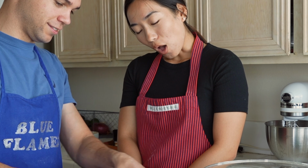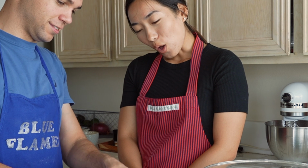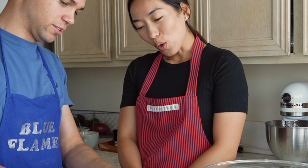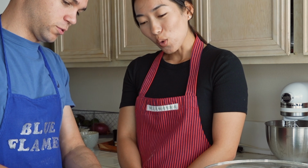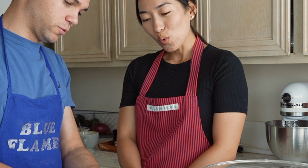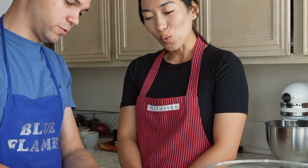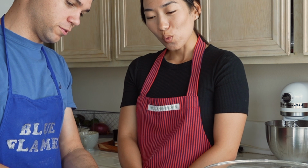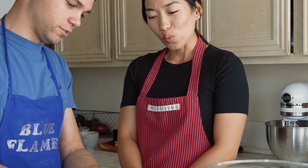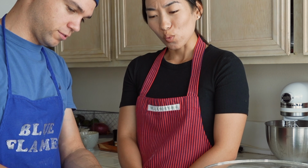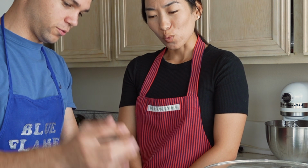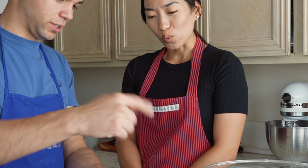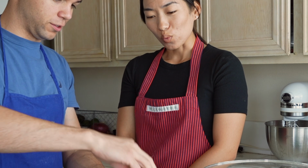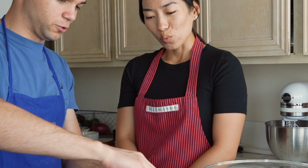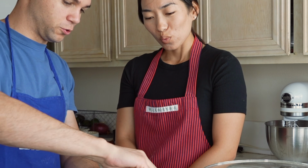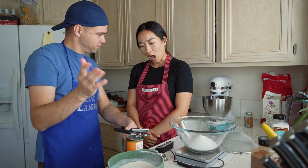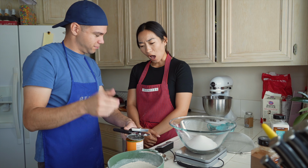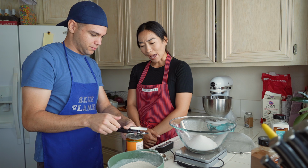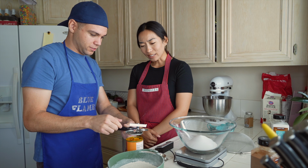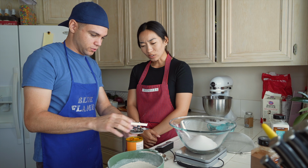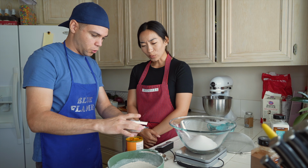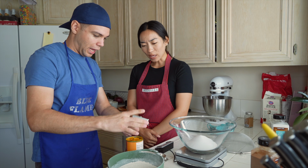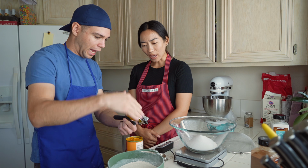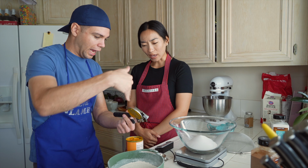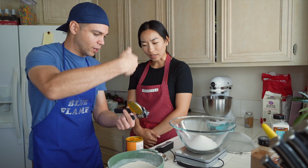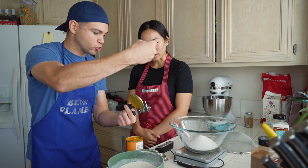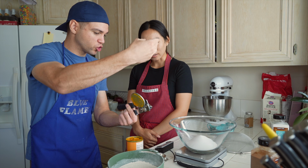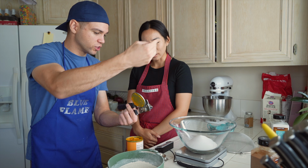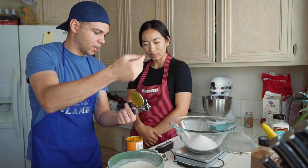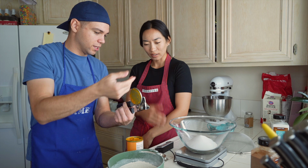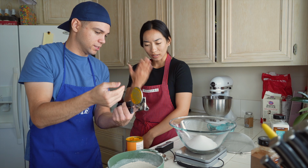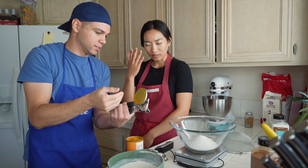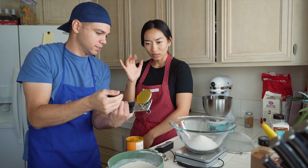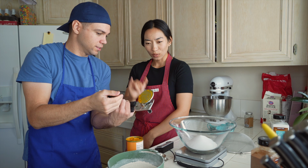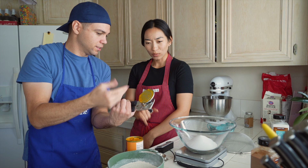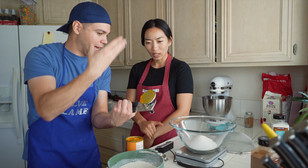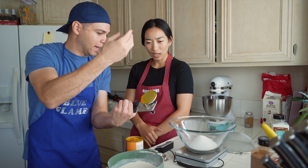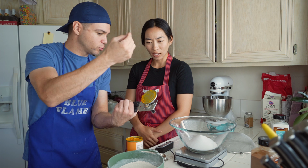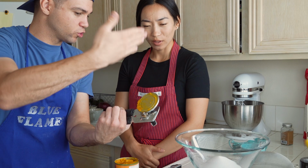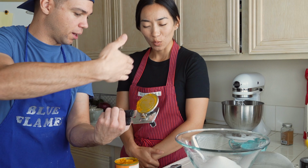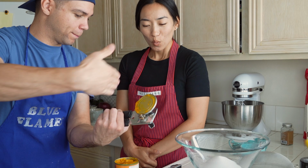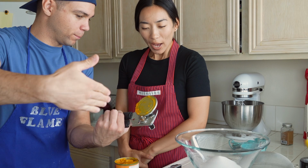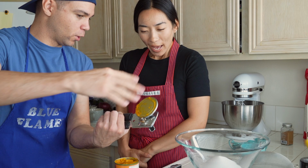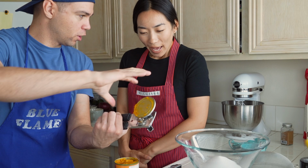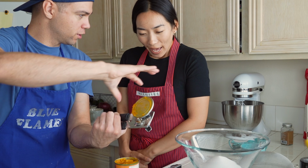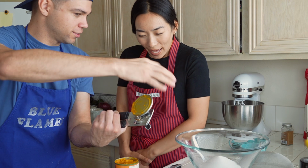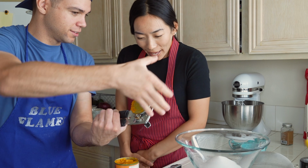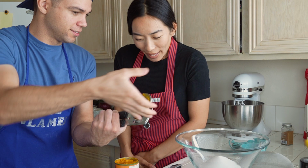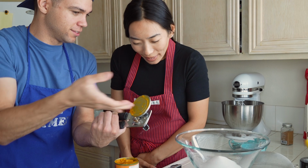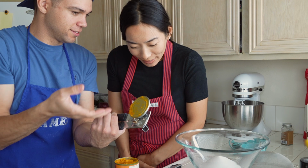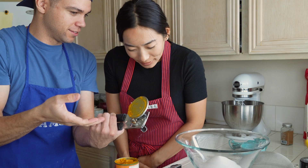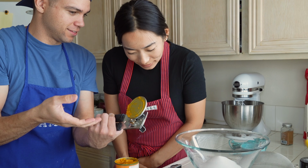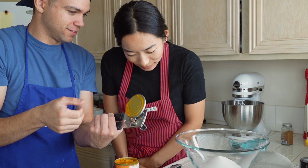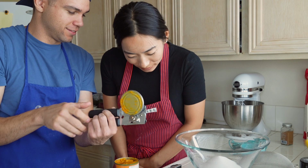E: oh😲 R: cuts the outside so no sharp edges on the can